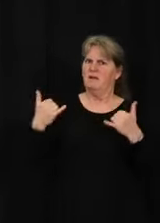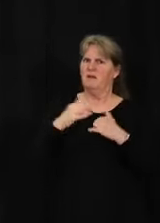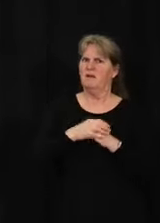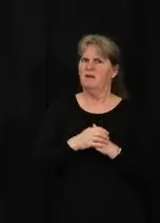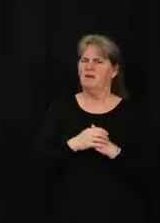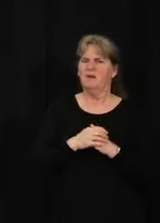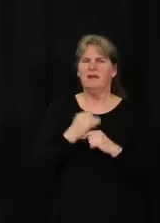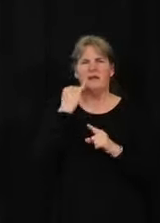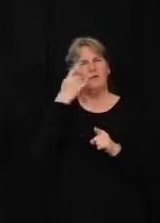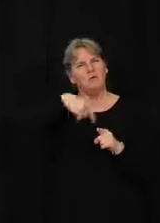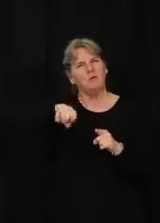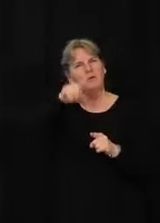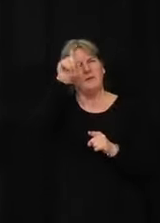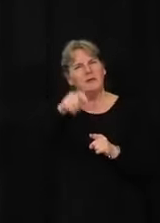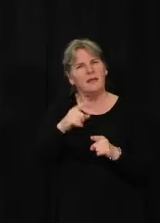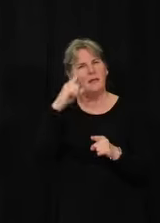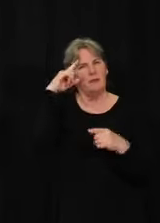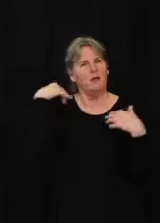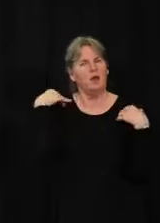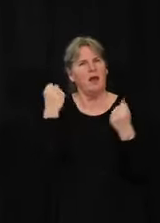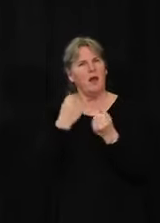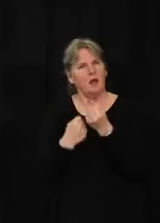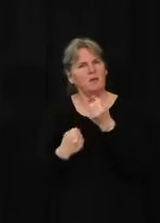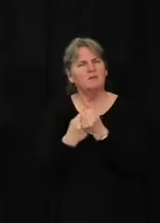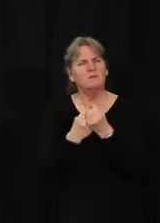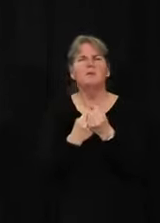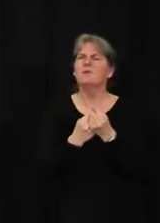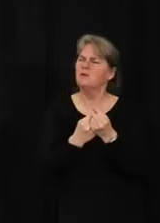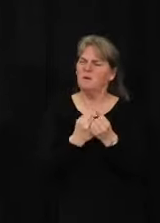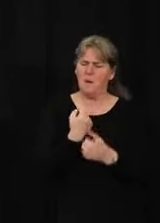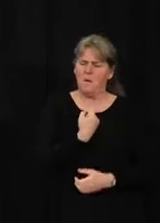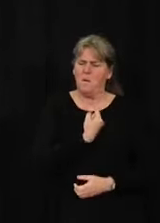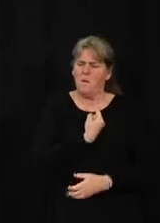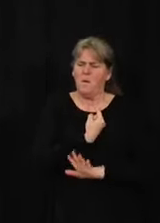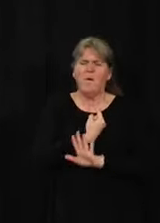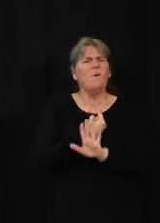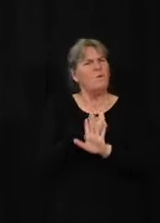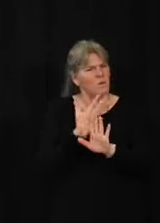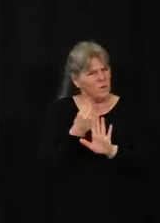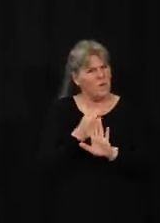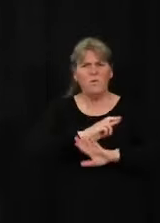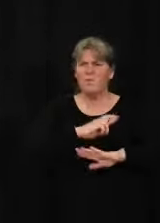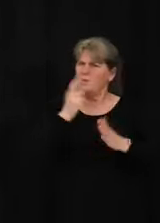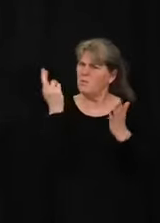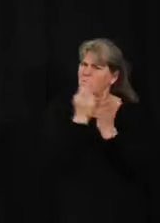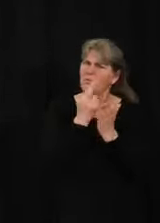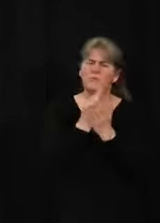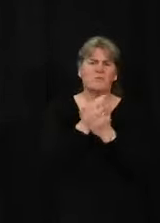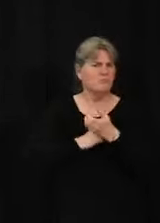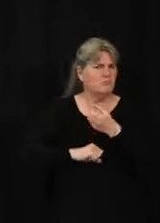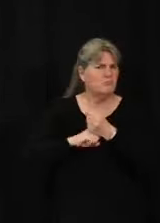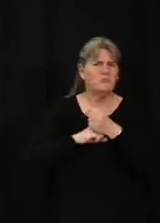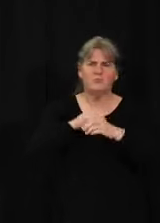For those who are in need of mental health supports back please know you're not alone. Resources are available.